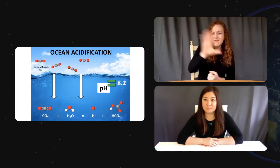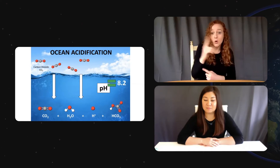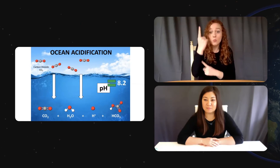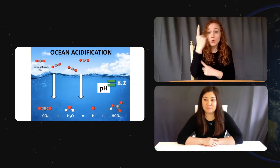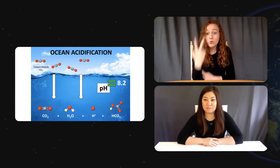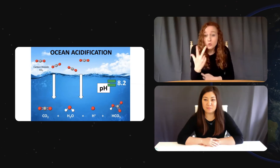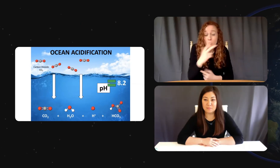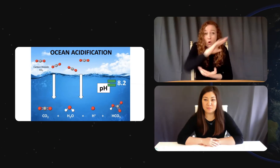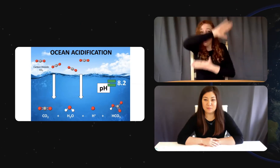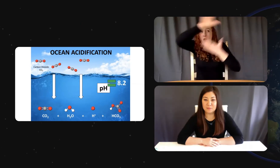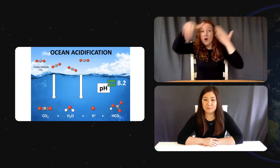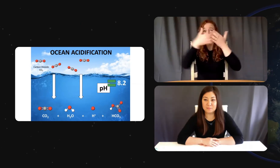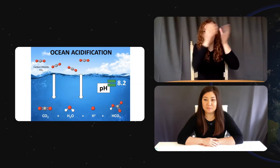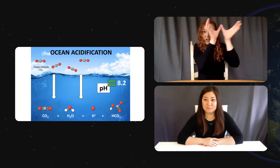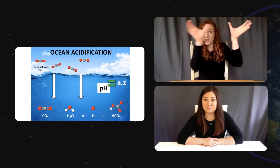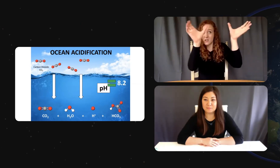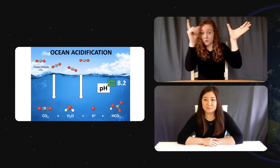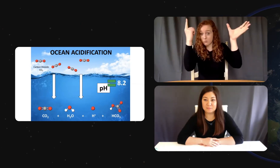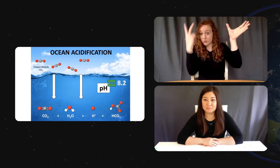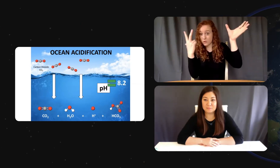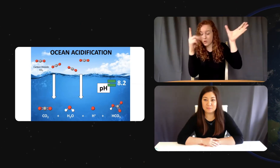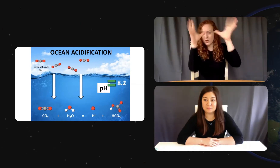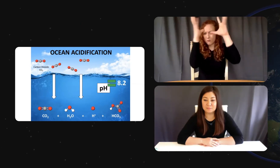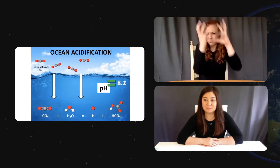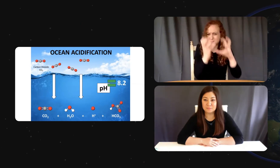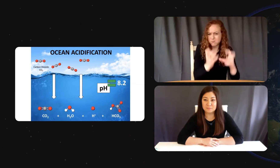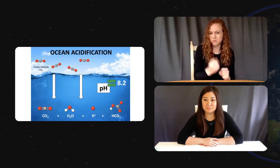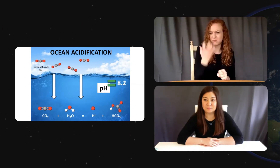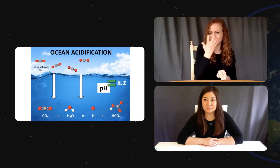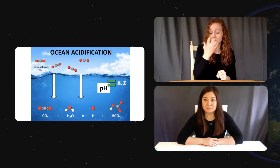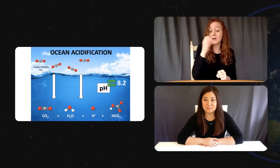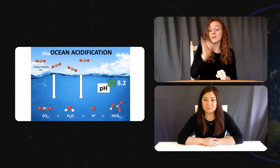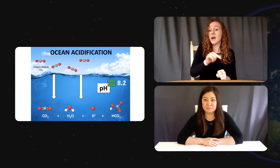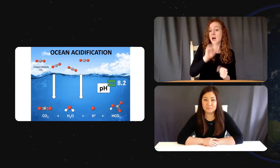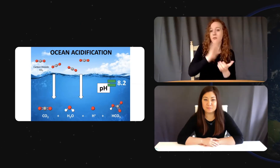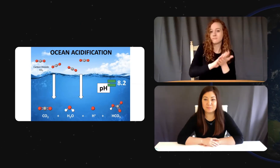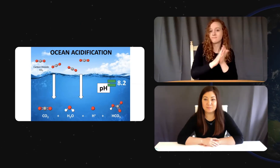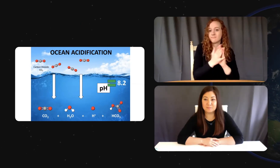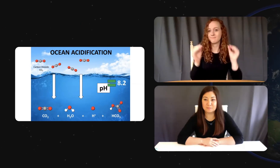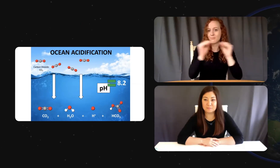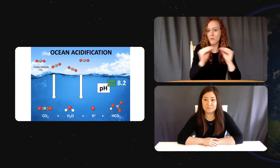About 1/3 of it gets absorbed into the ocean.